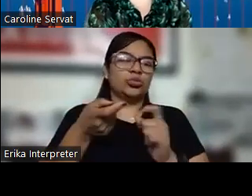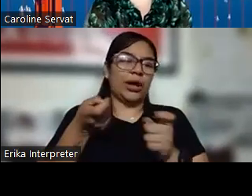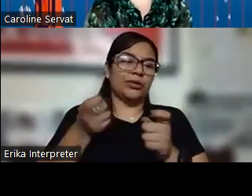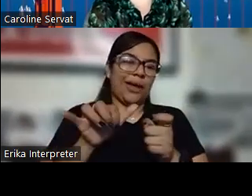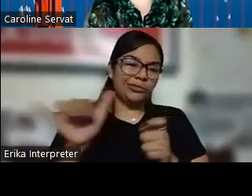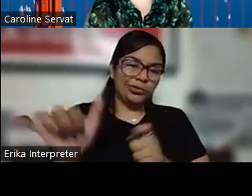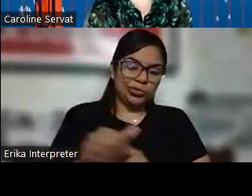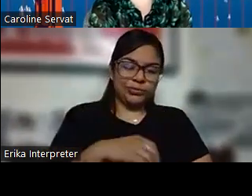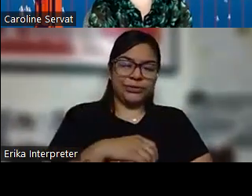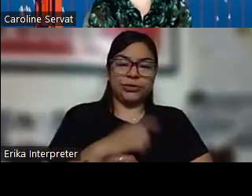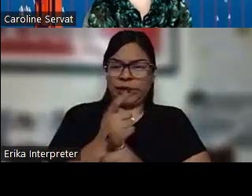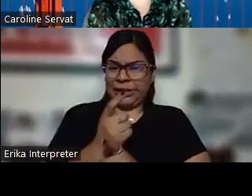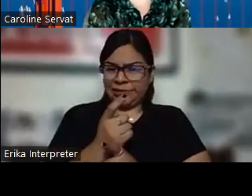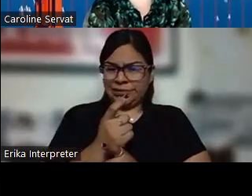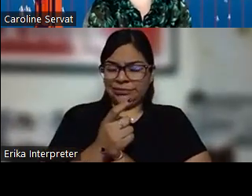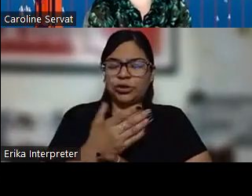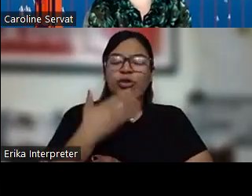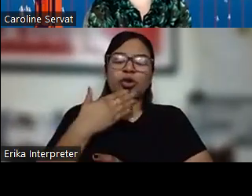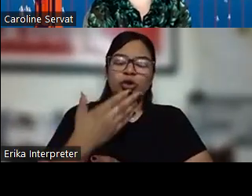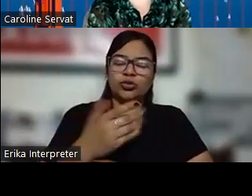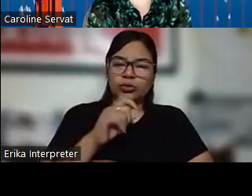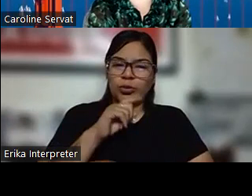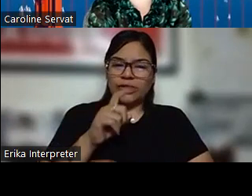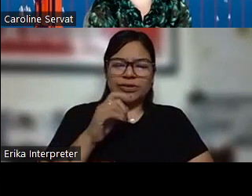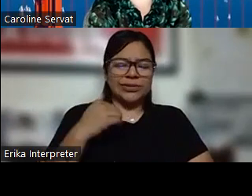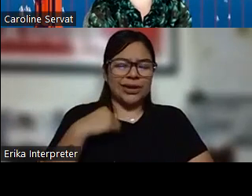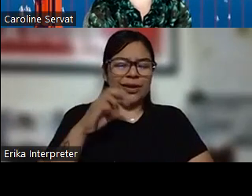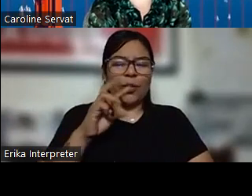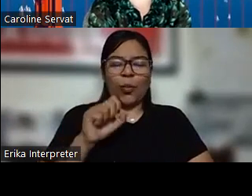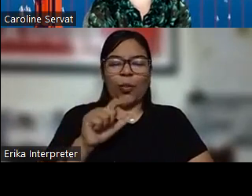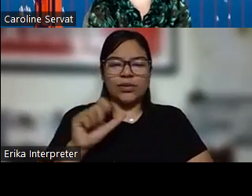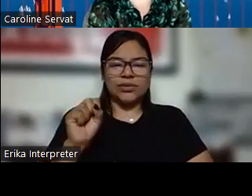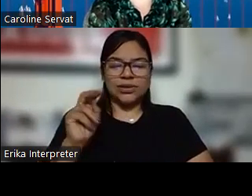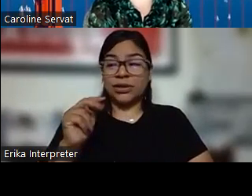Rita that is a great question Wilson yeah and just to pgy back on and that's a great Point Rita